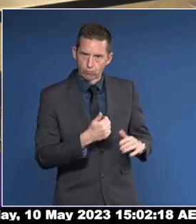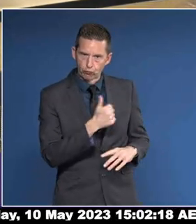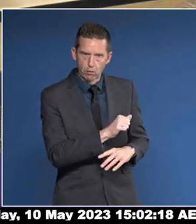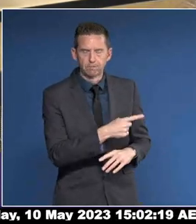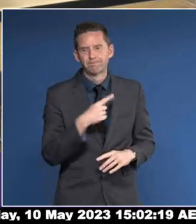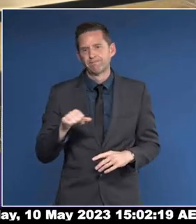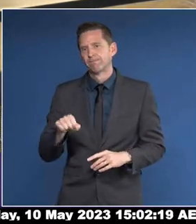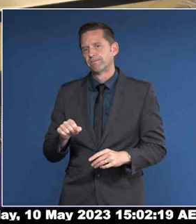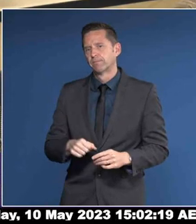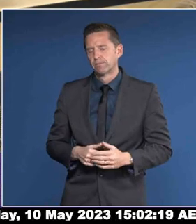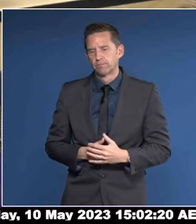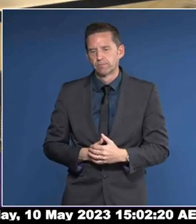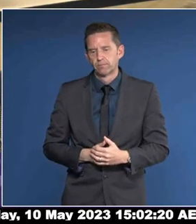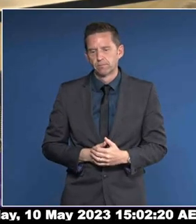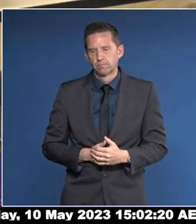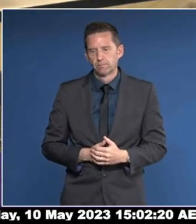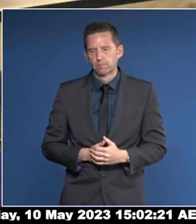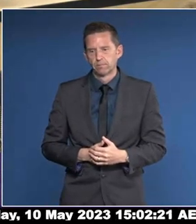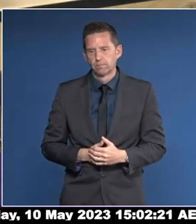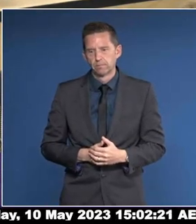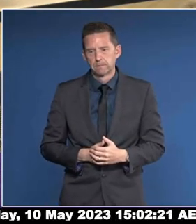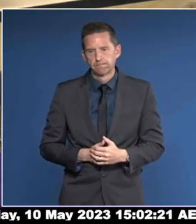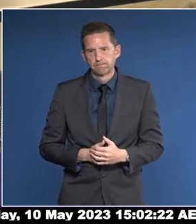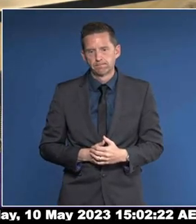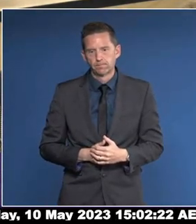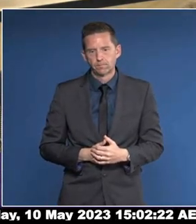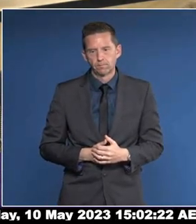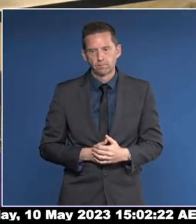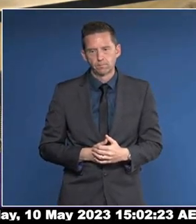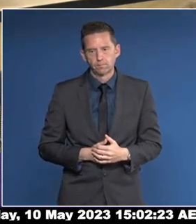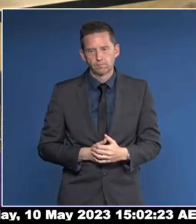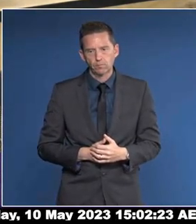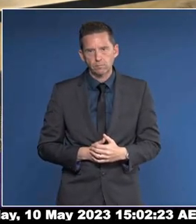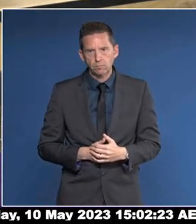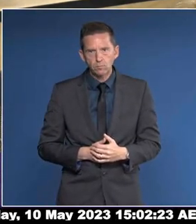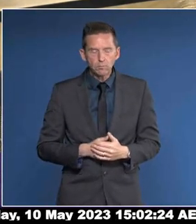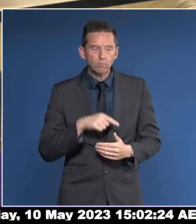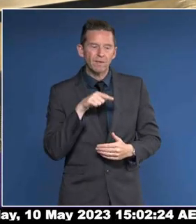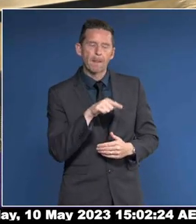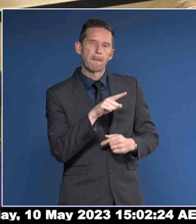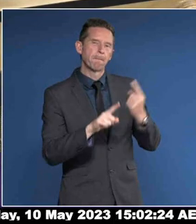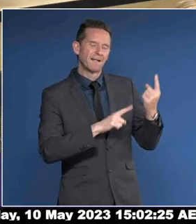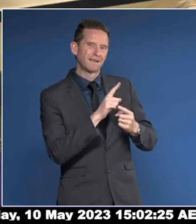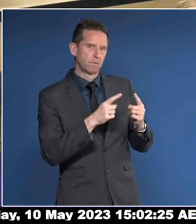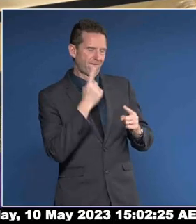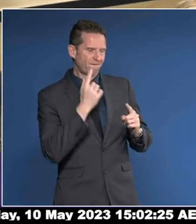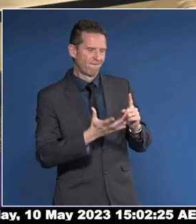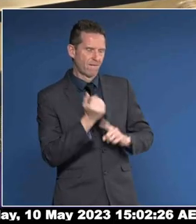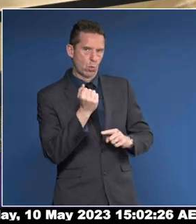That meeting identified two factors that could, on one reading, present